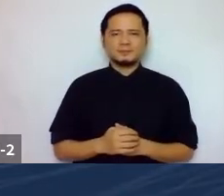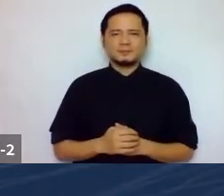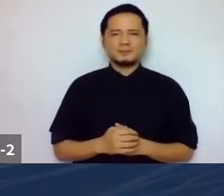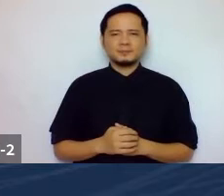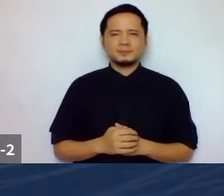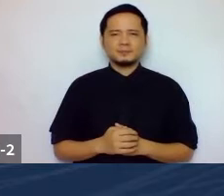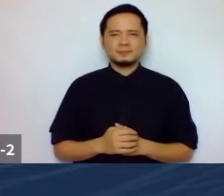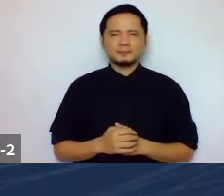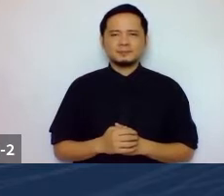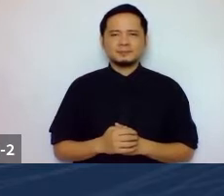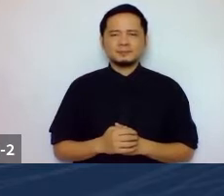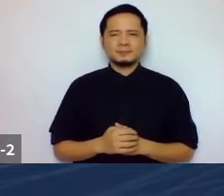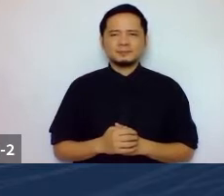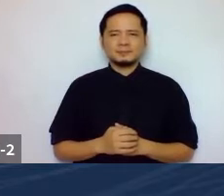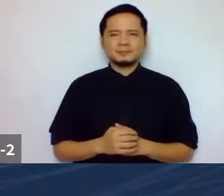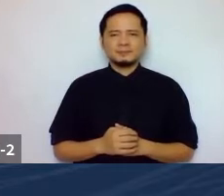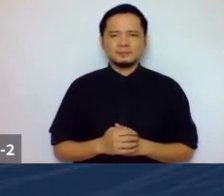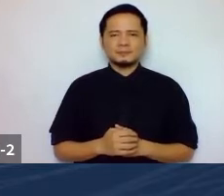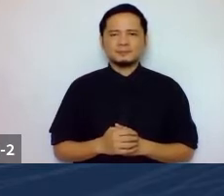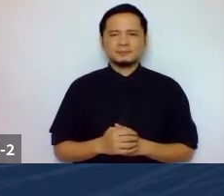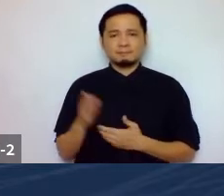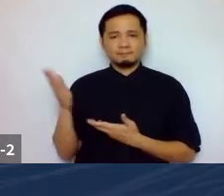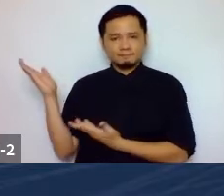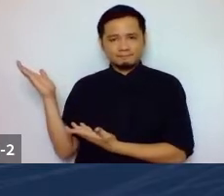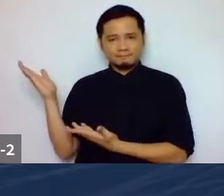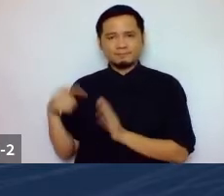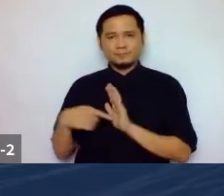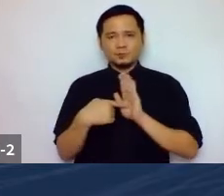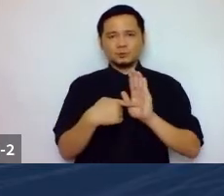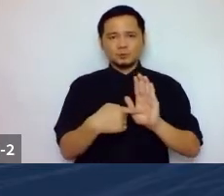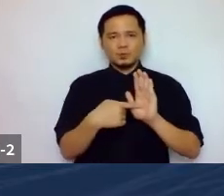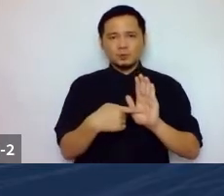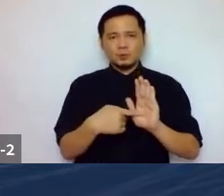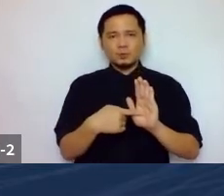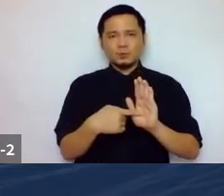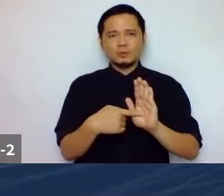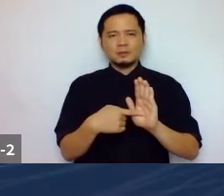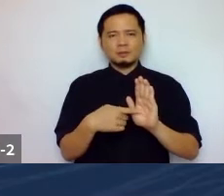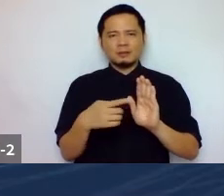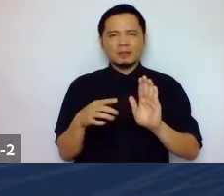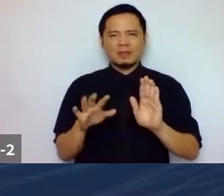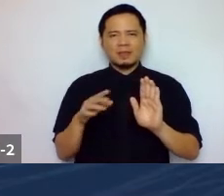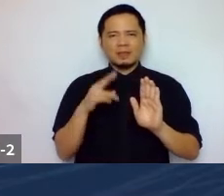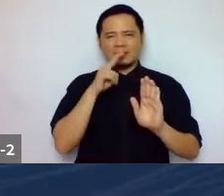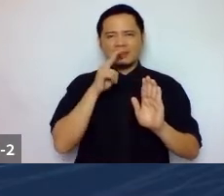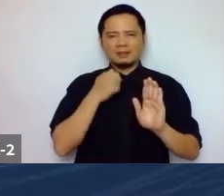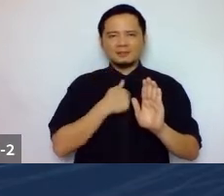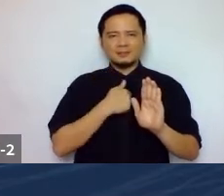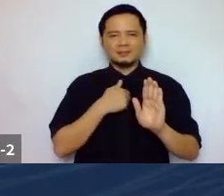So I’m just showing here - the names were moved.